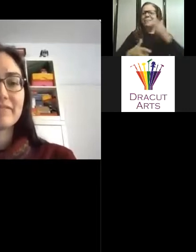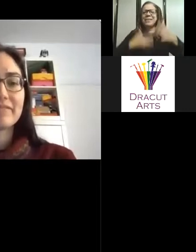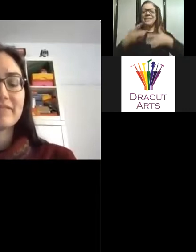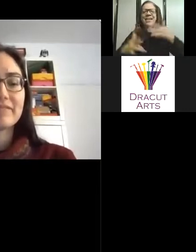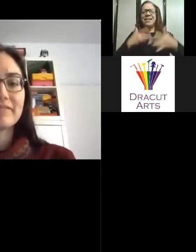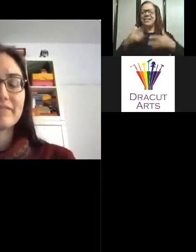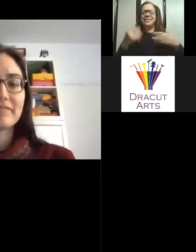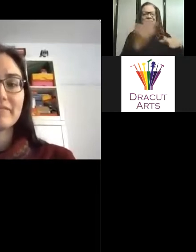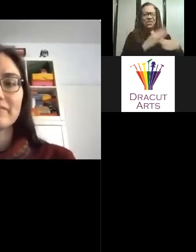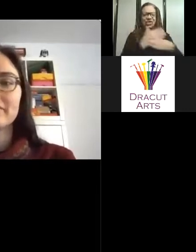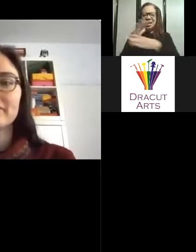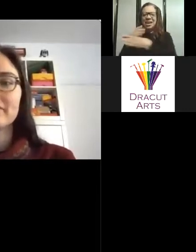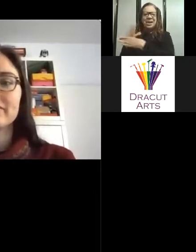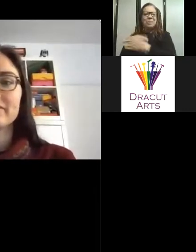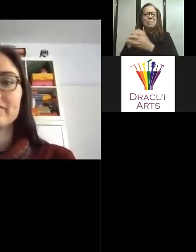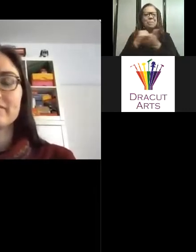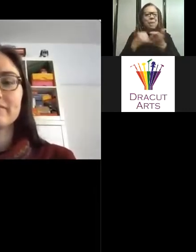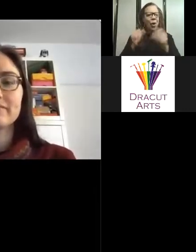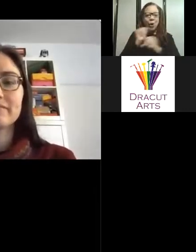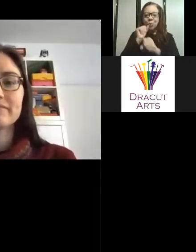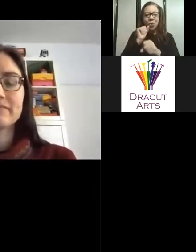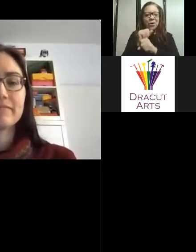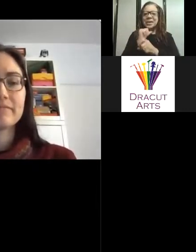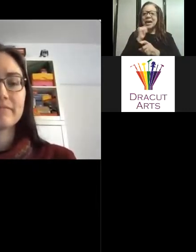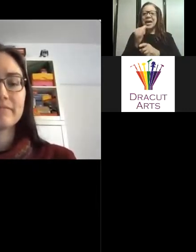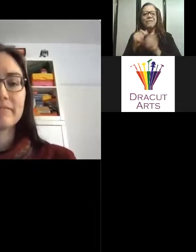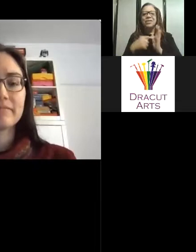artwork I haven't been sharing publicly, because I've been hard at work on my new book.